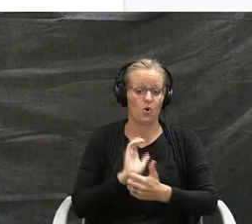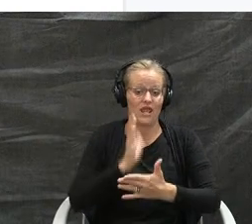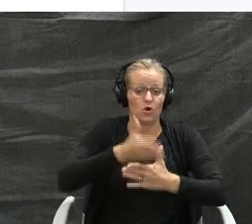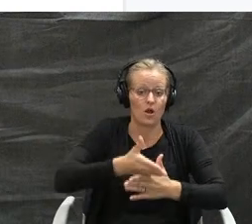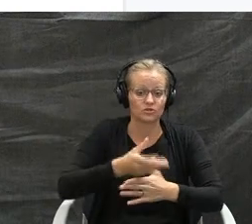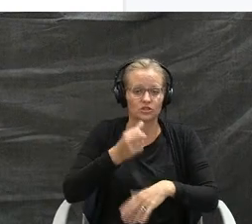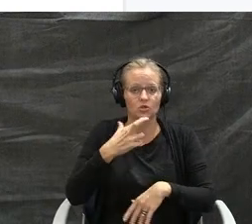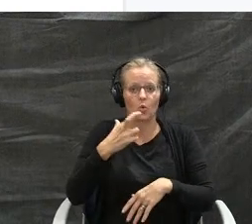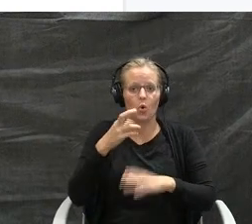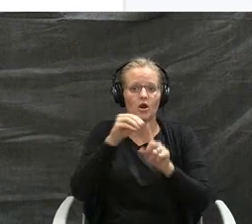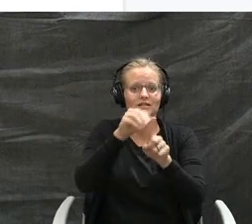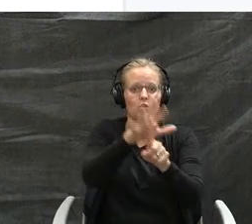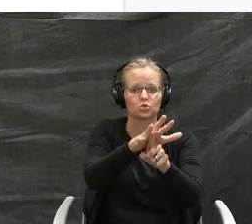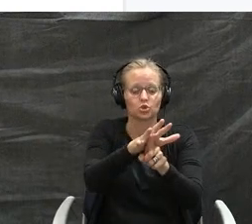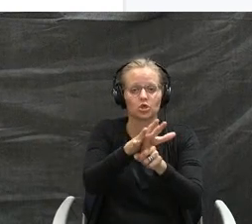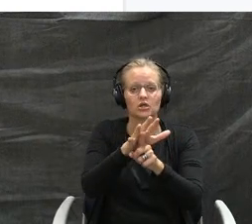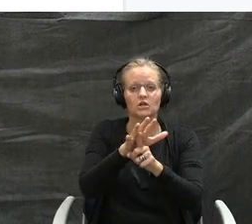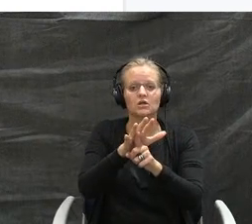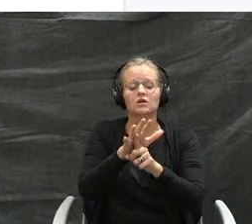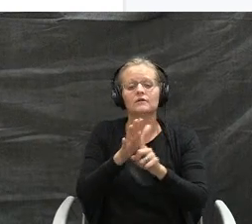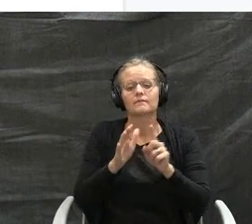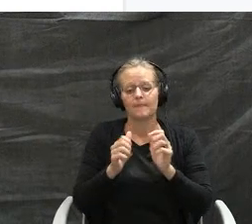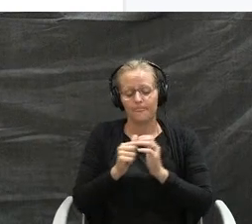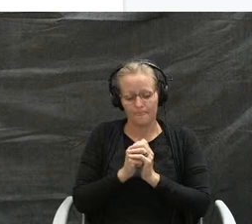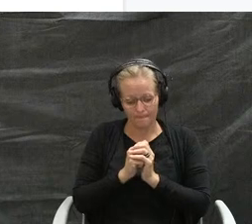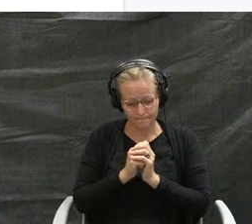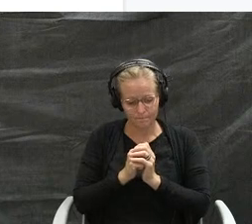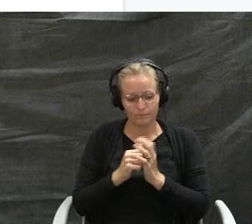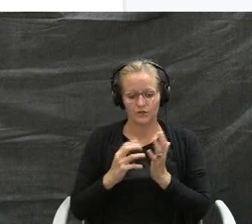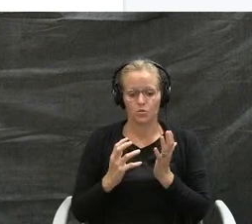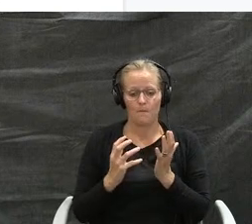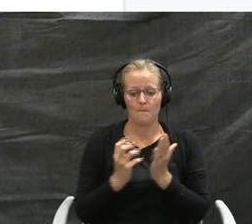Maximize the amount of uninterrupted in person learning